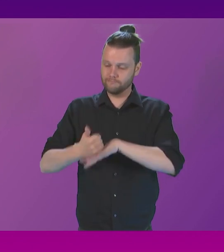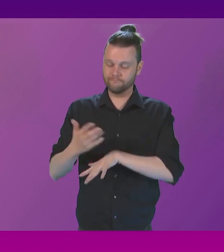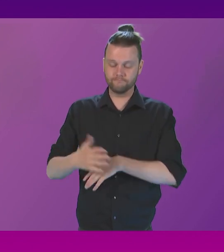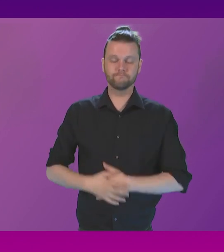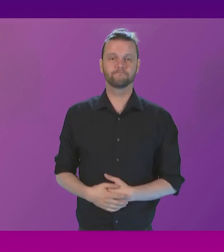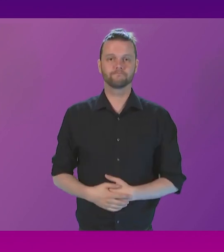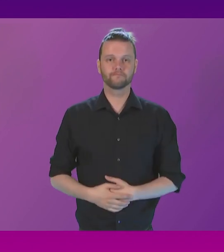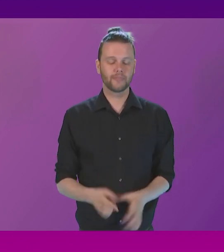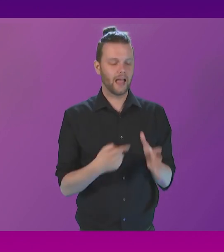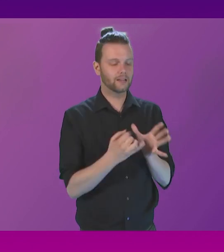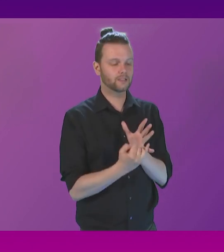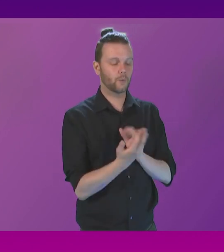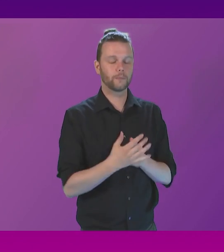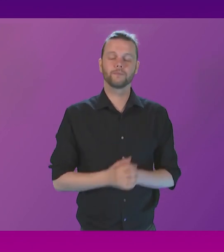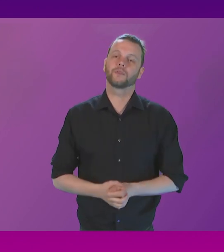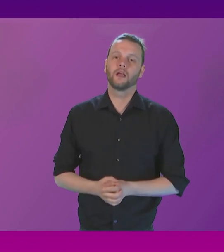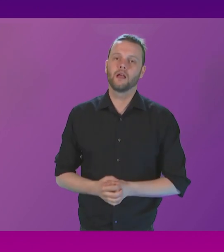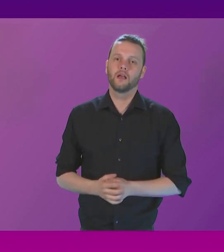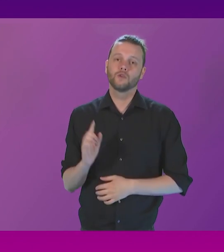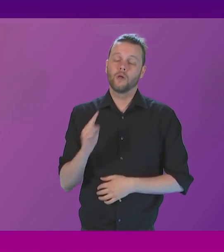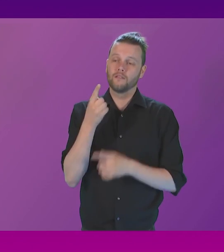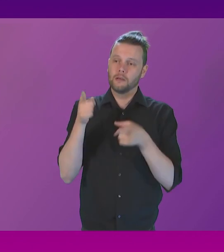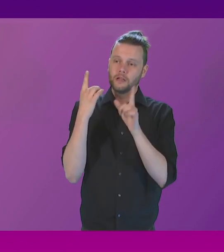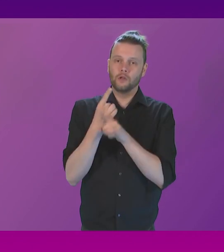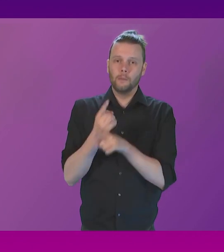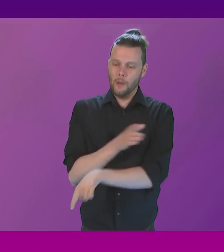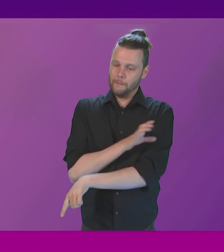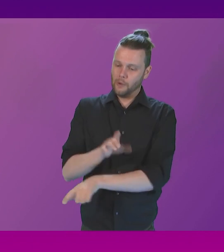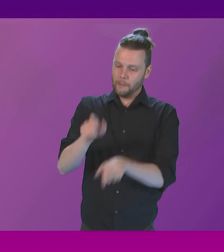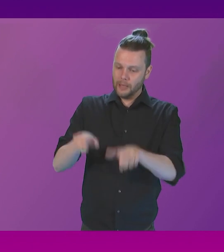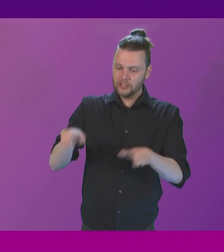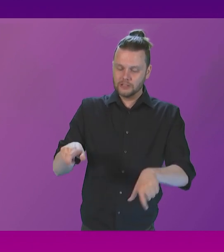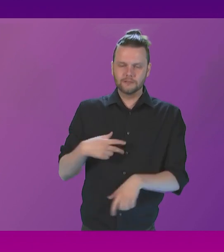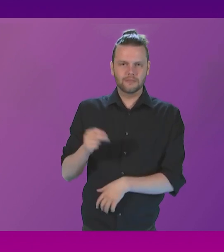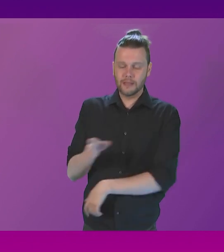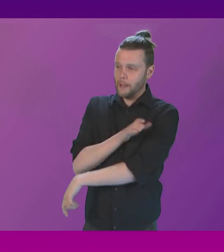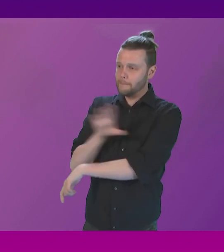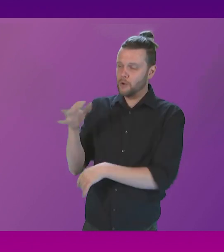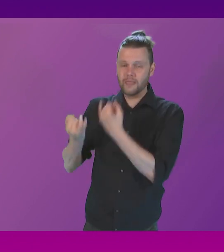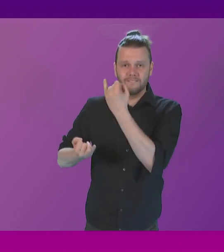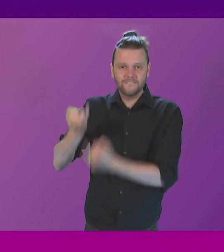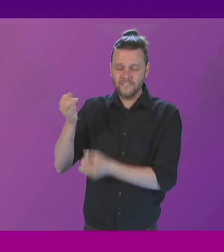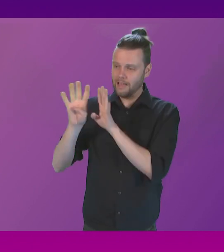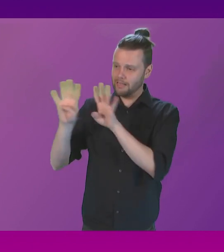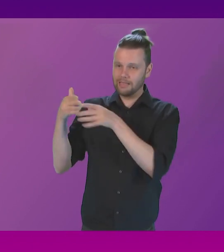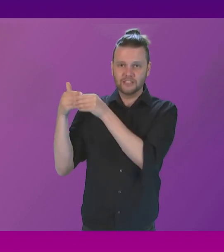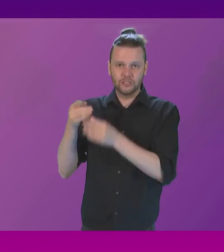The First Minister talks about empowering patients. He is empowering the failed leadership of NHS Greater Glasgow and Clyde.